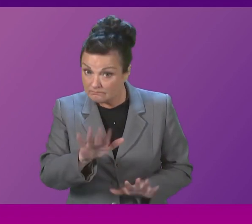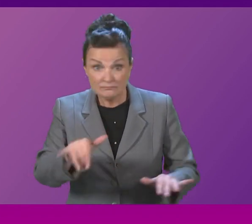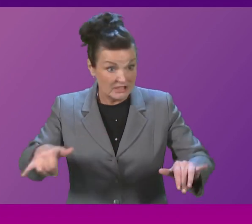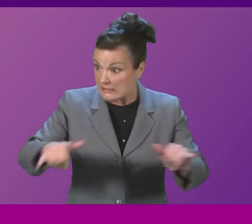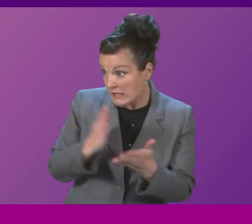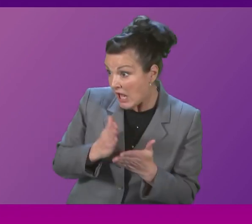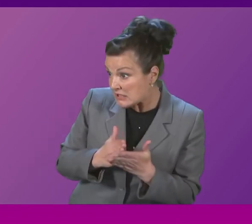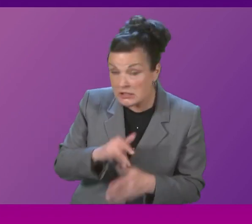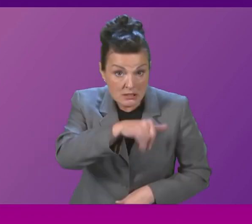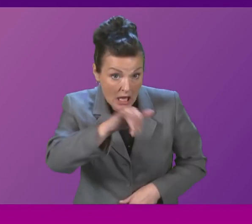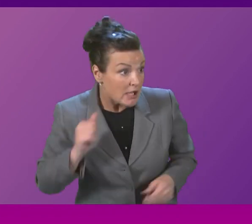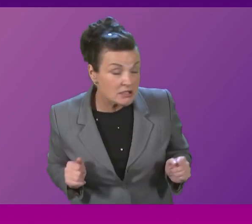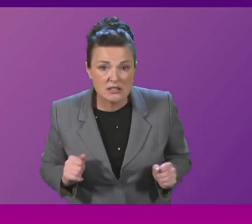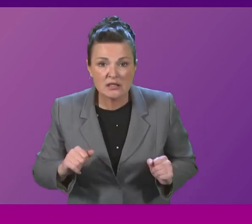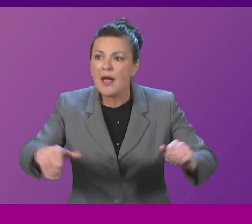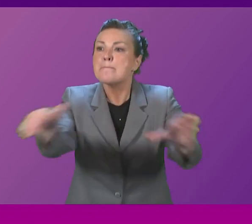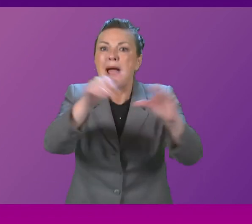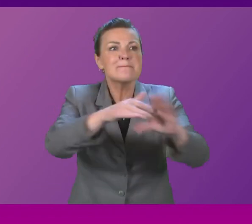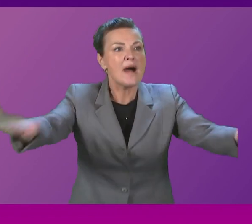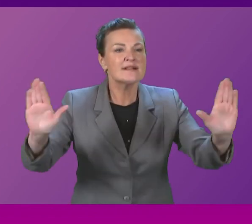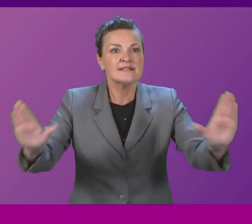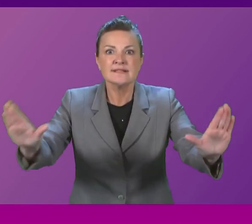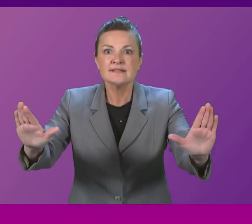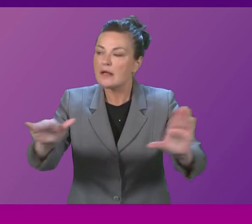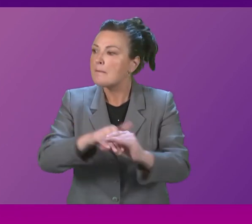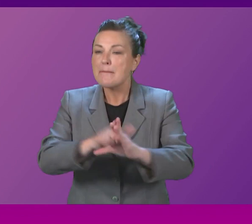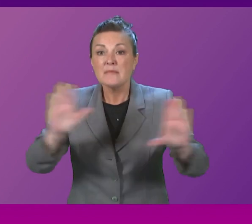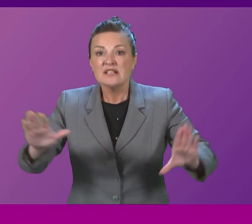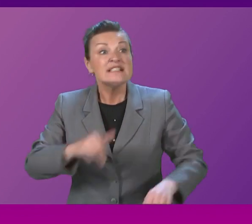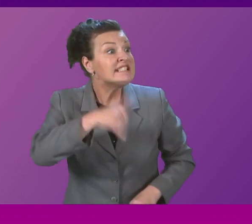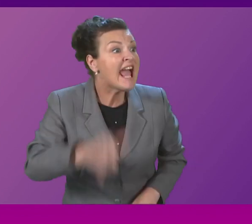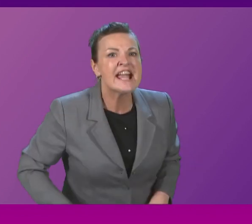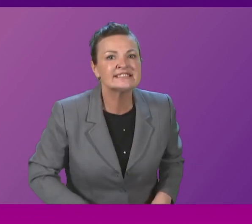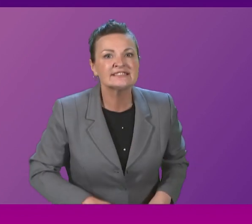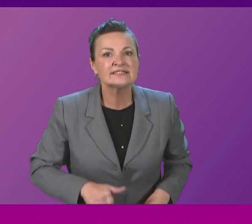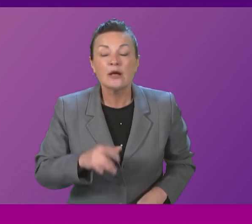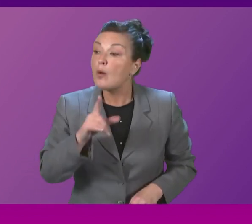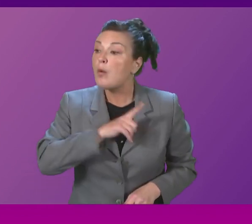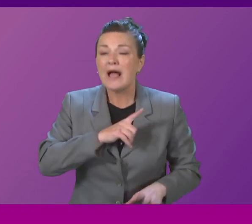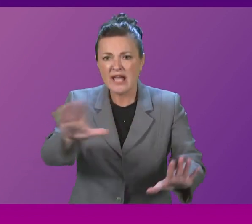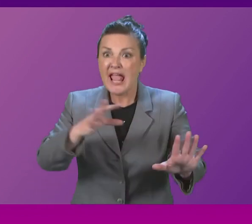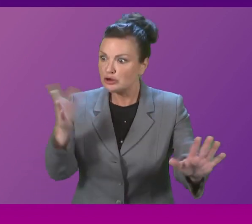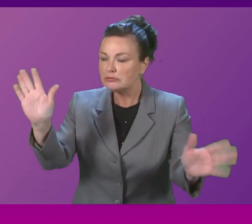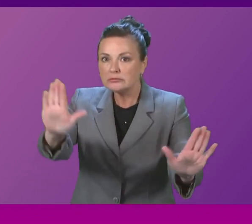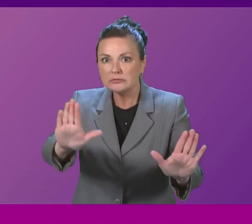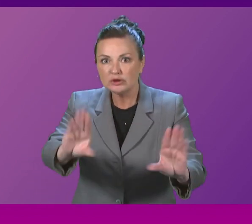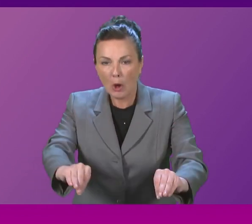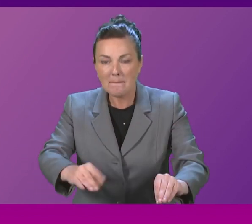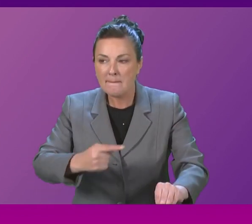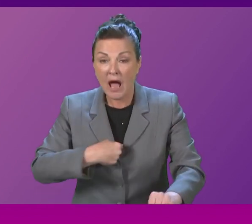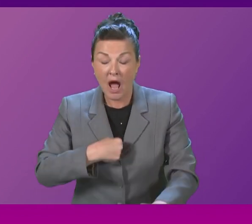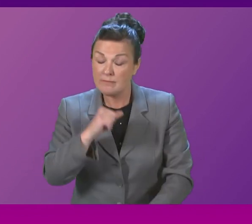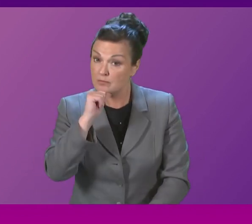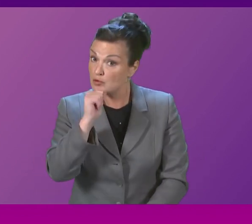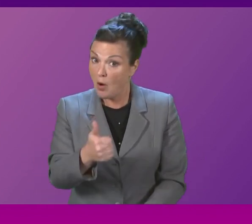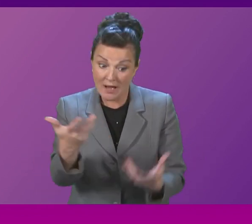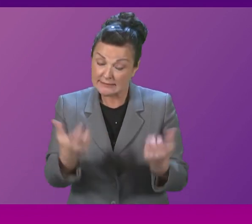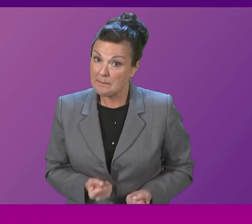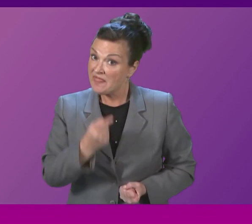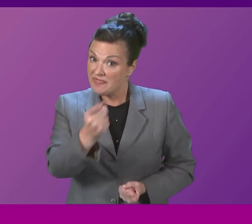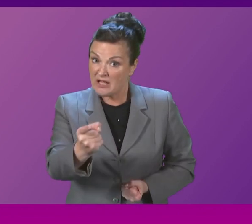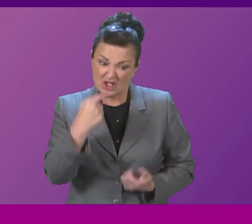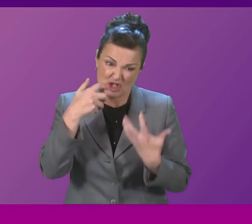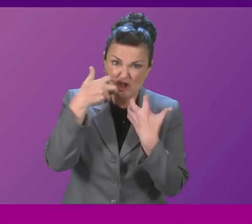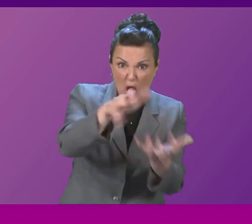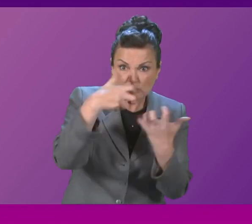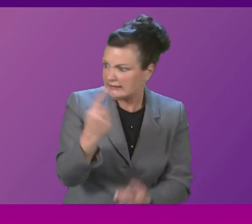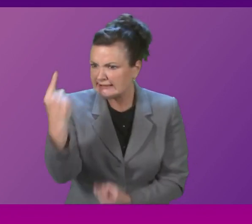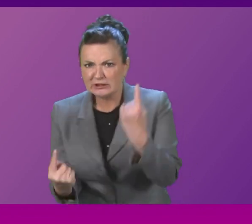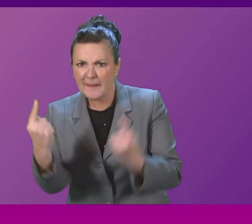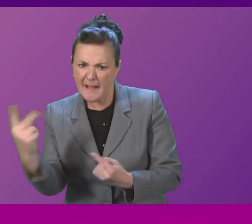Excuse me, but I am simply not having members shouting at one another across the aisles.